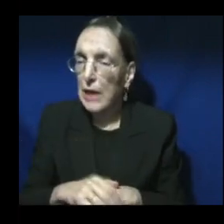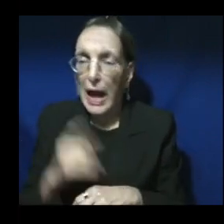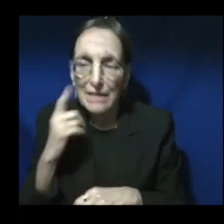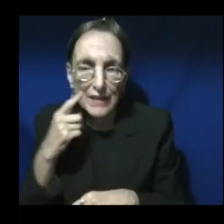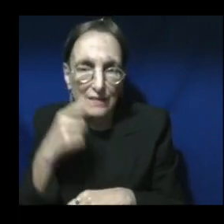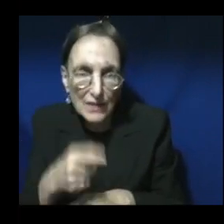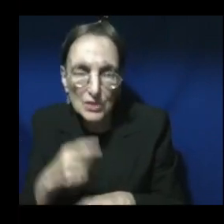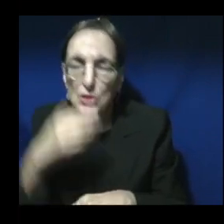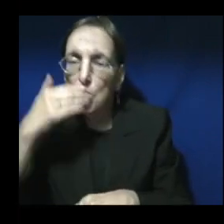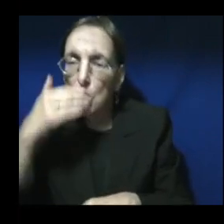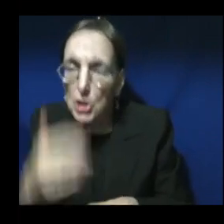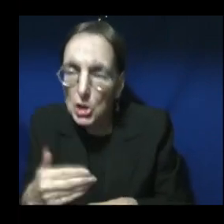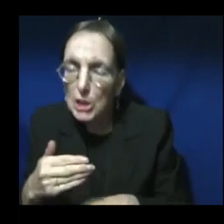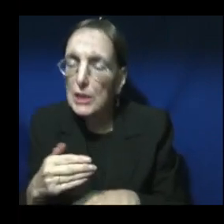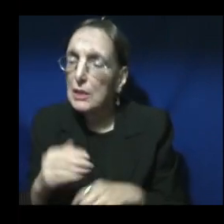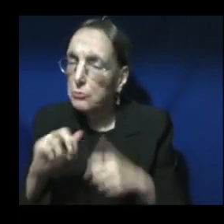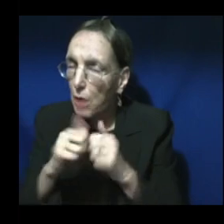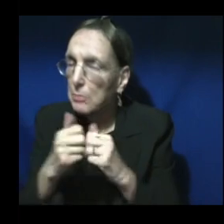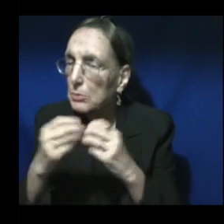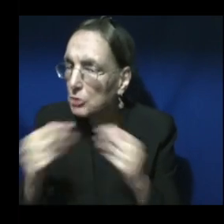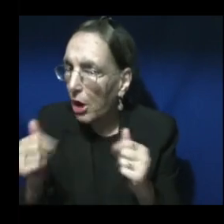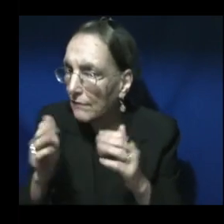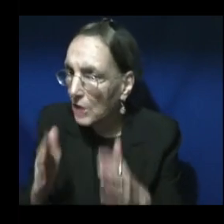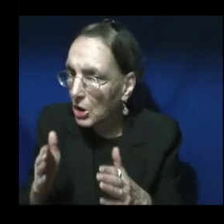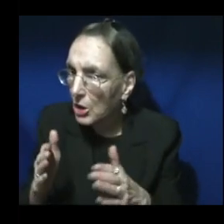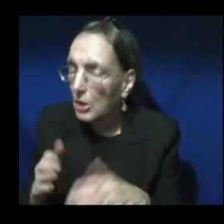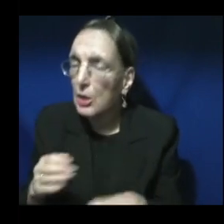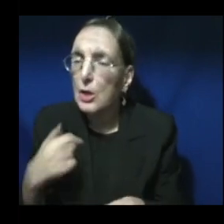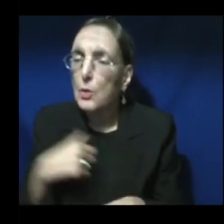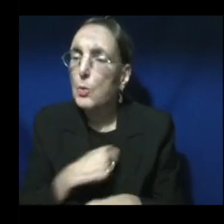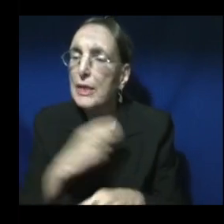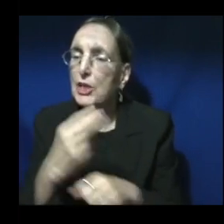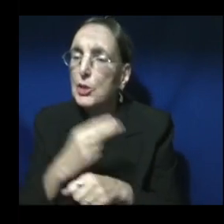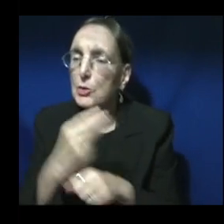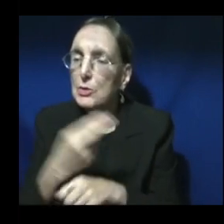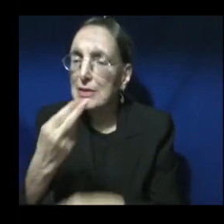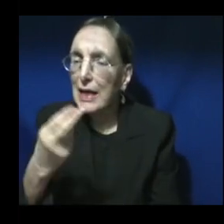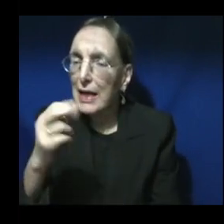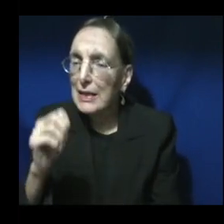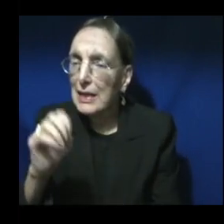are called hedges. Now I want to be careful here, right? And I’ll get there in a couple minutes, but